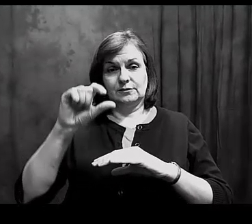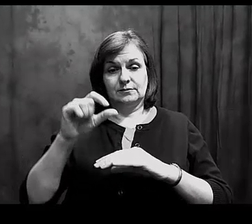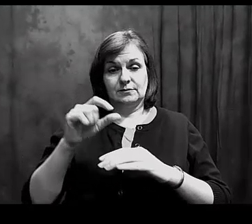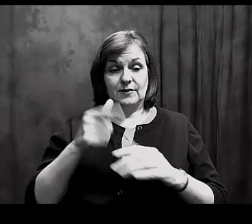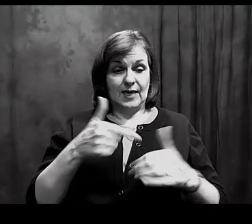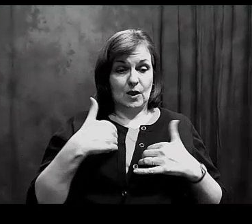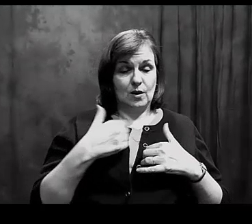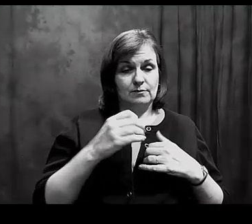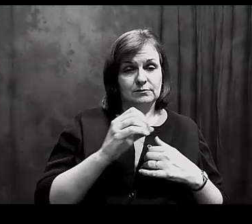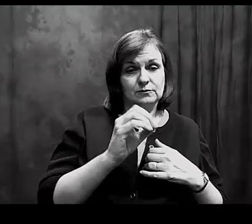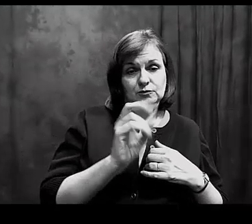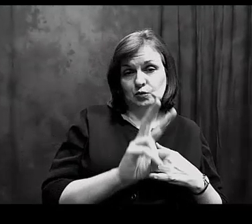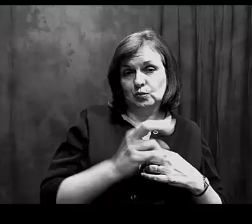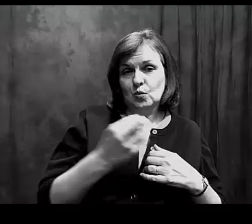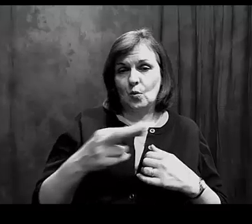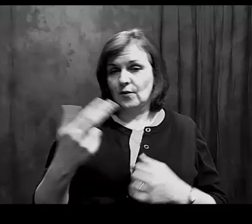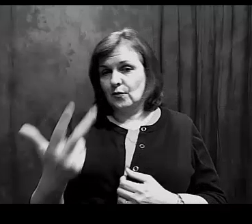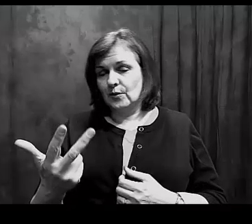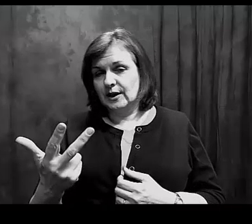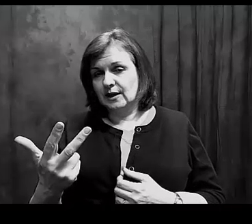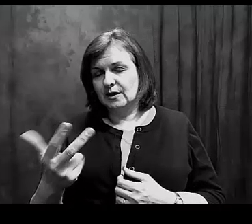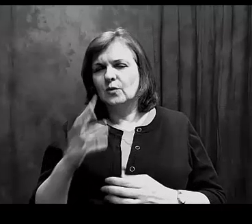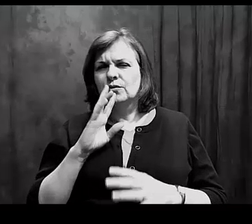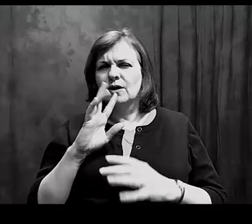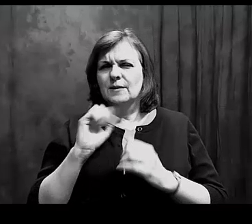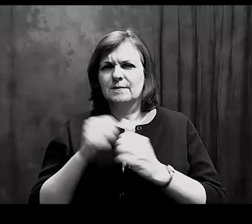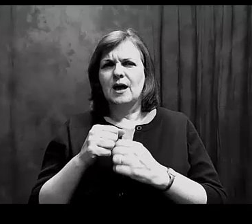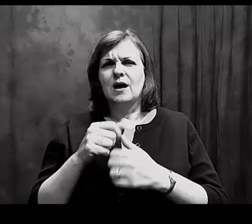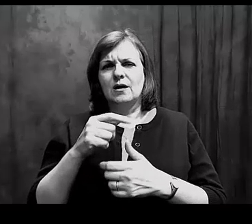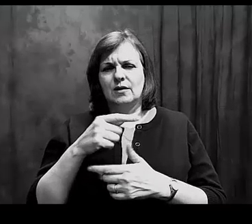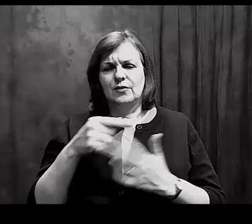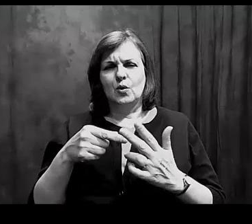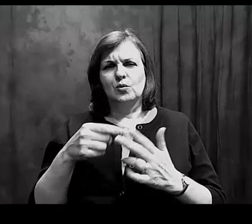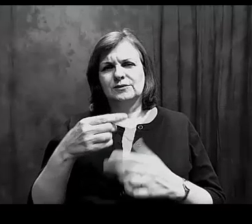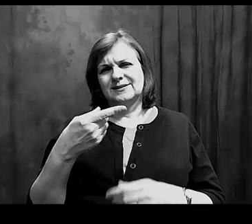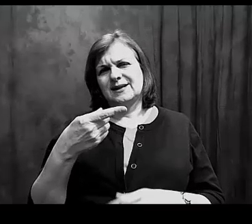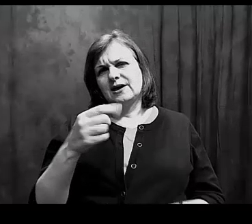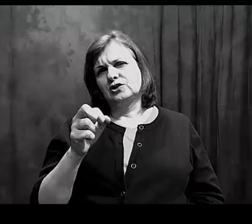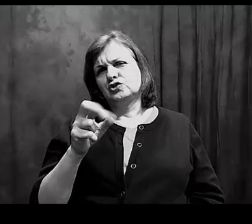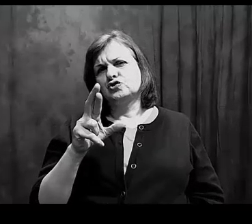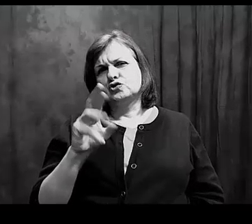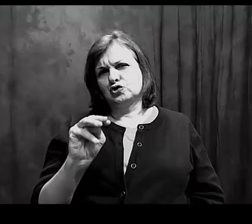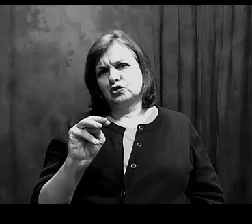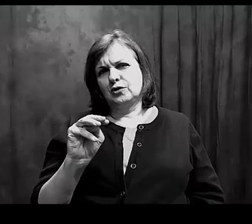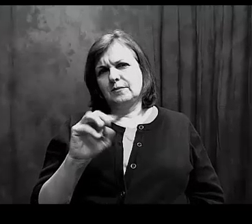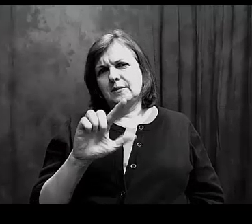complexity in the development so that they can be higher complex organisms in the long run